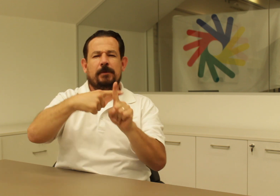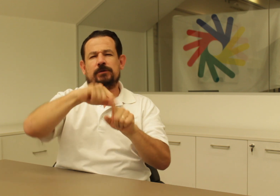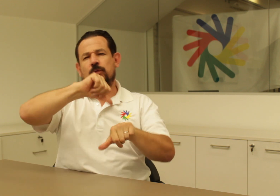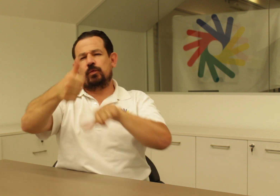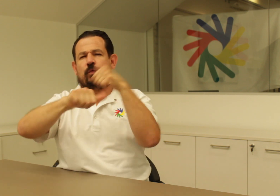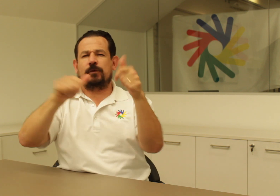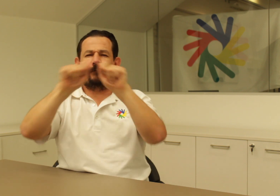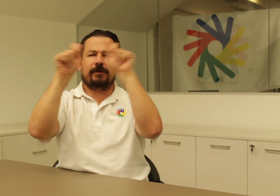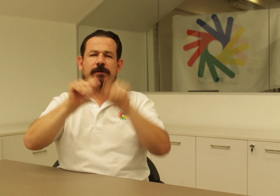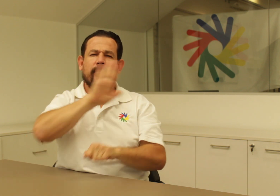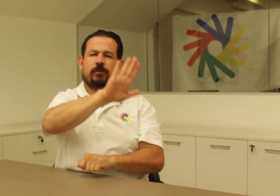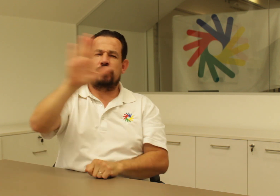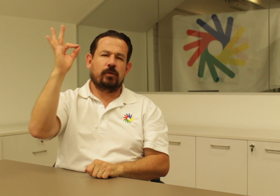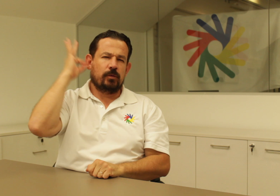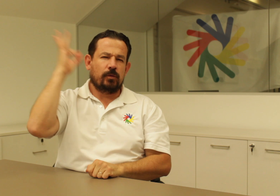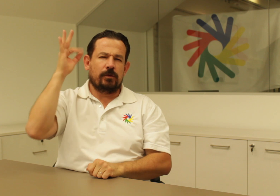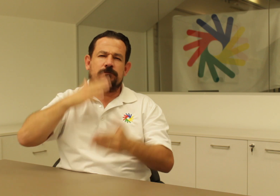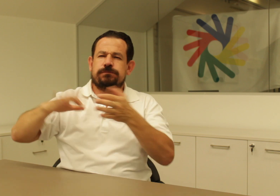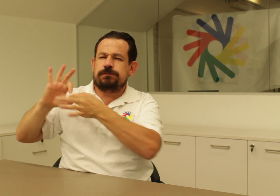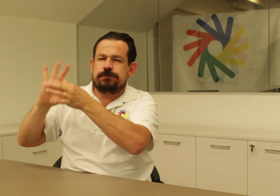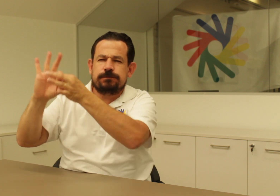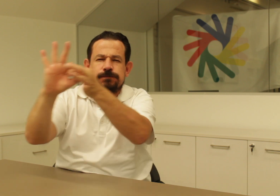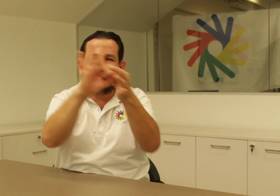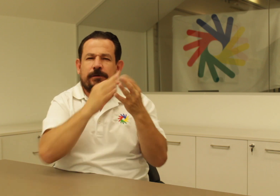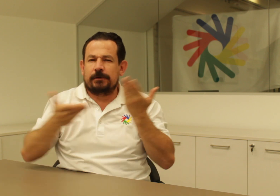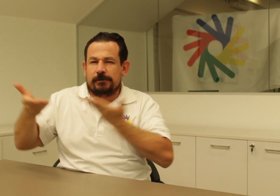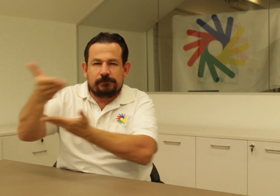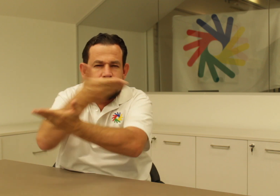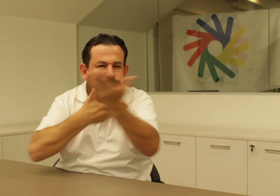and hearing organisations so we work together